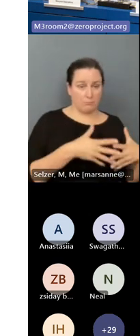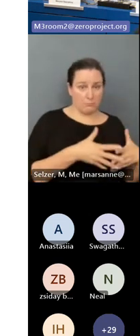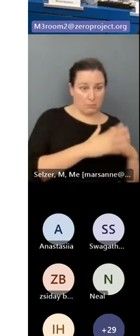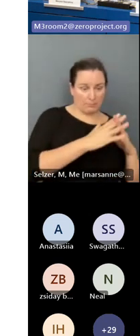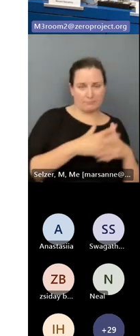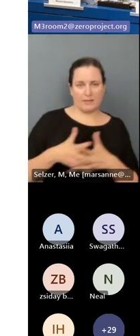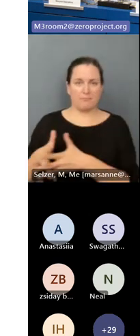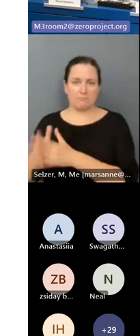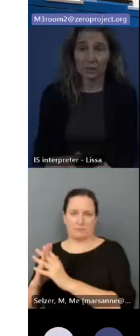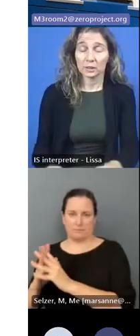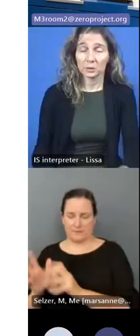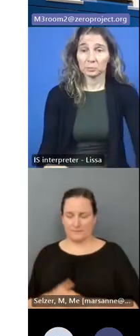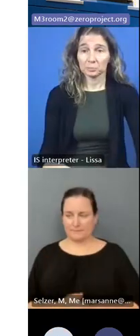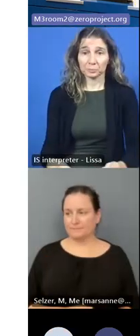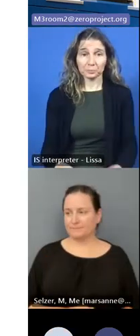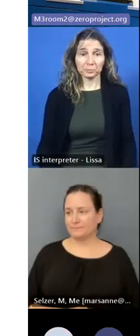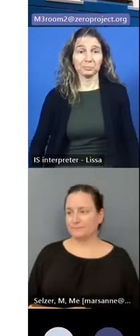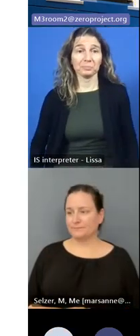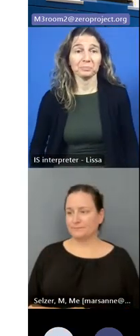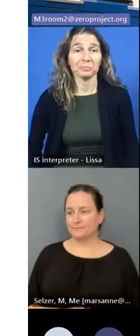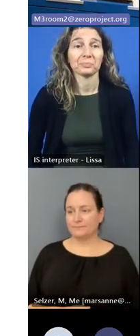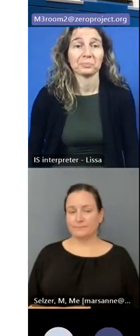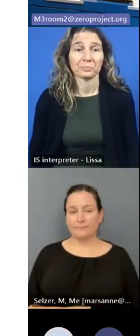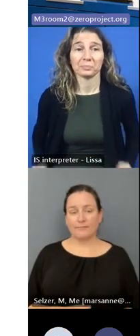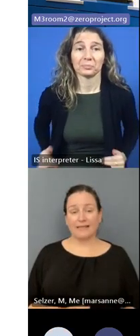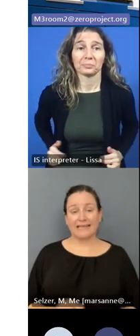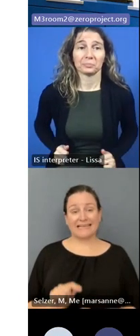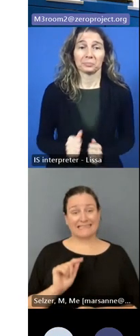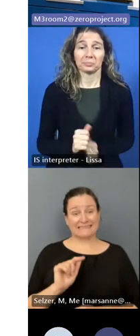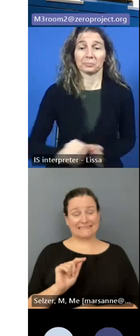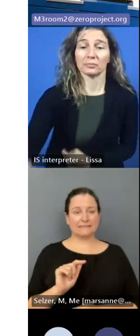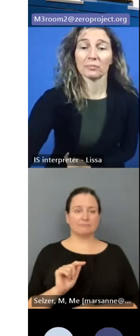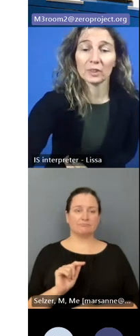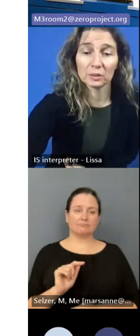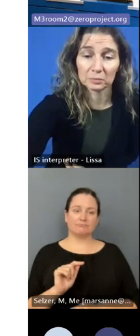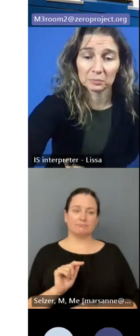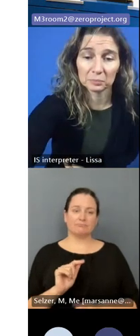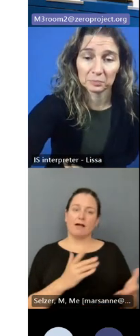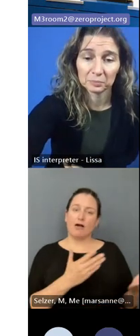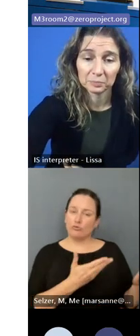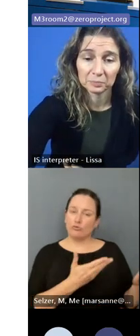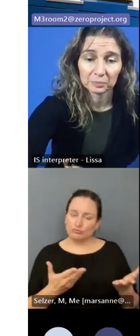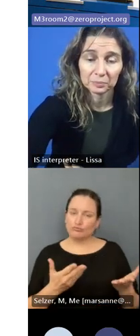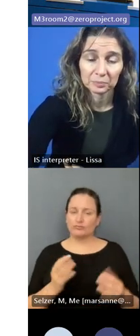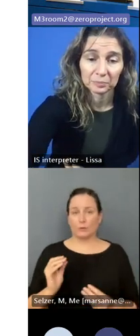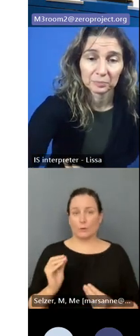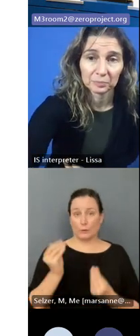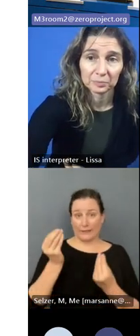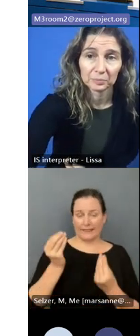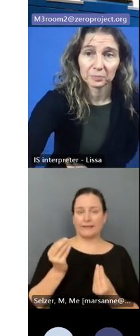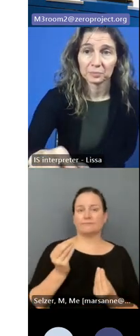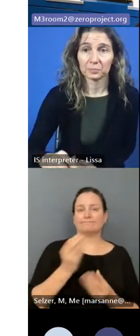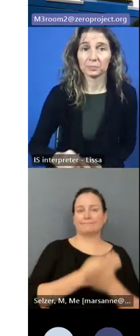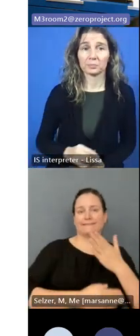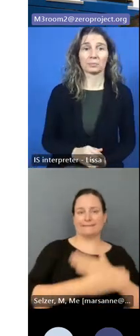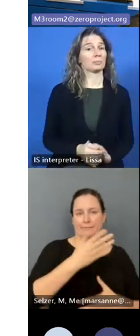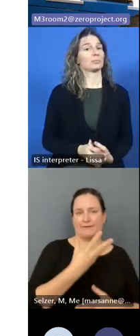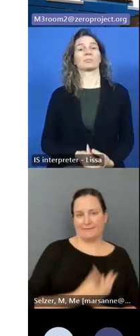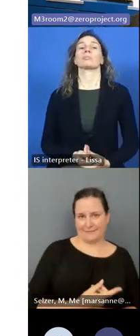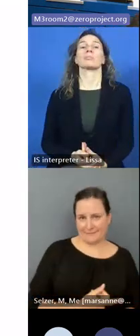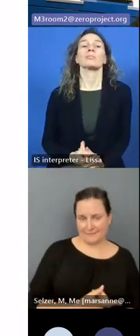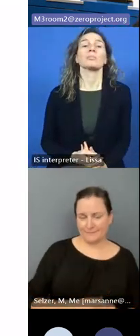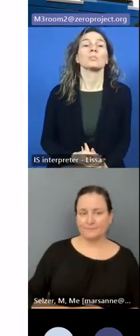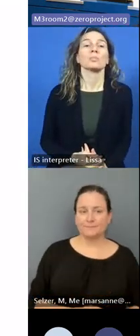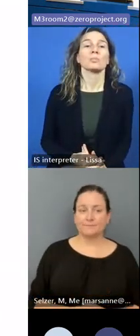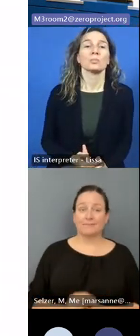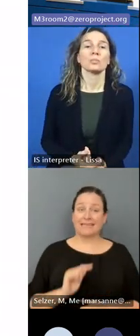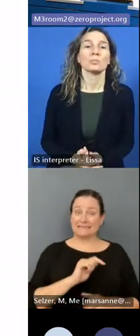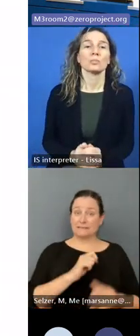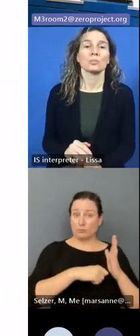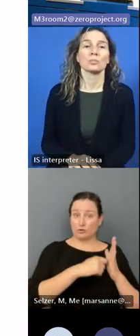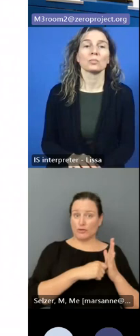a project of freelance courses for young people with disabilities. Which relaunched a year ago as